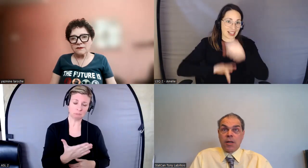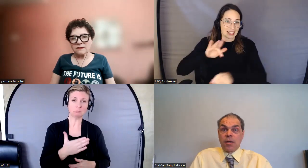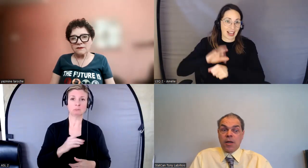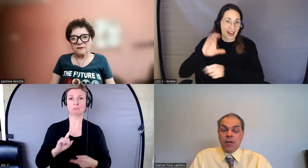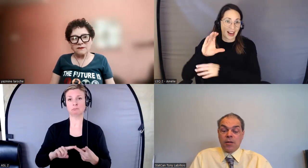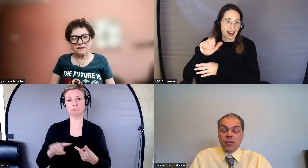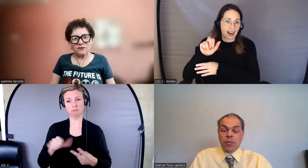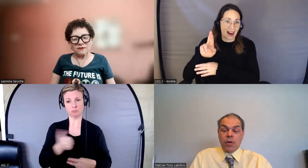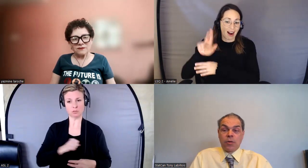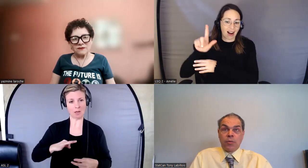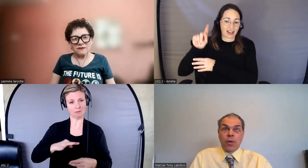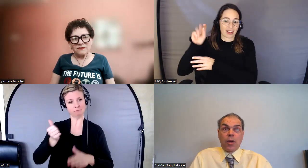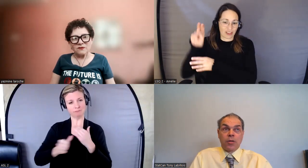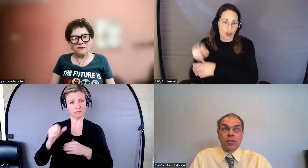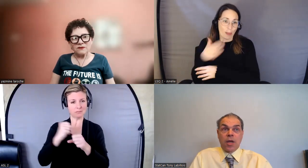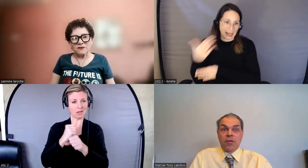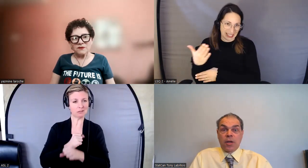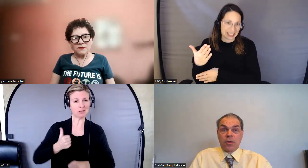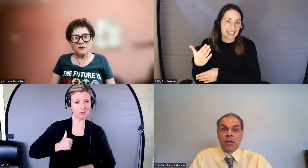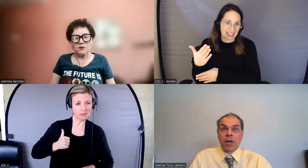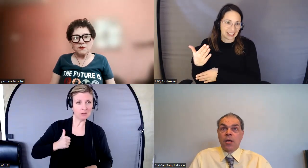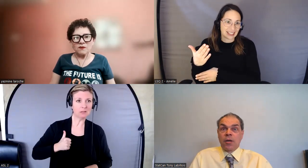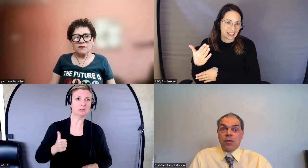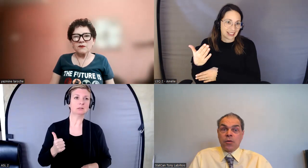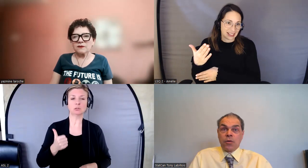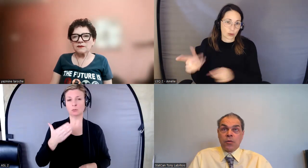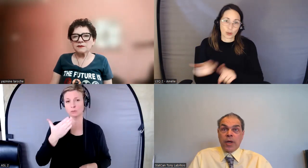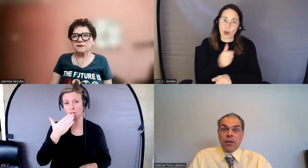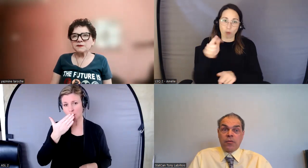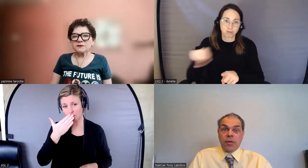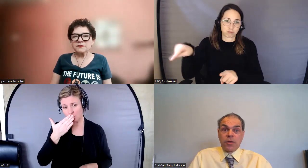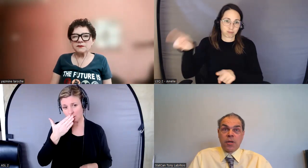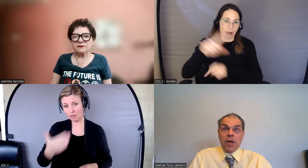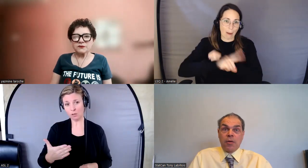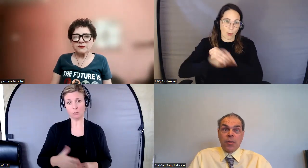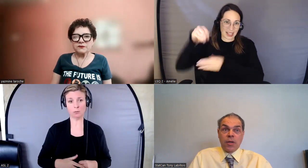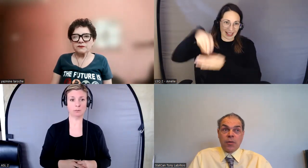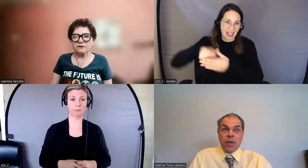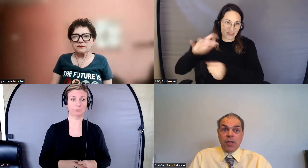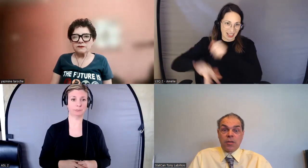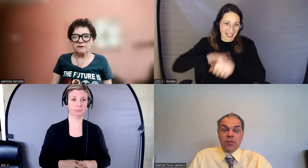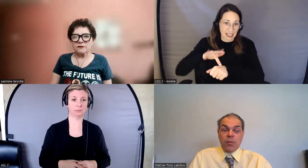and and some other uh staff at Carlton you you made a difference um in making this event